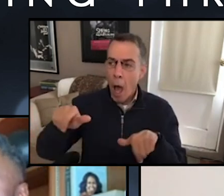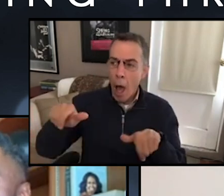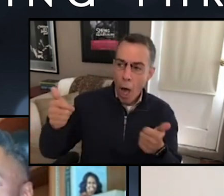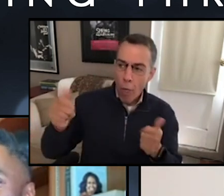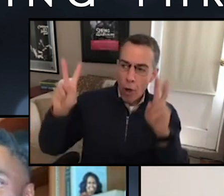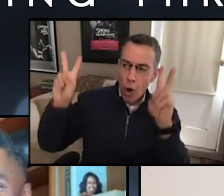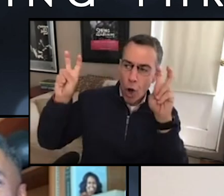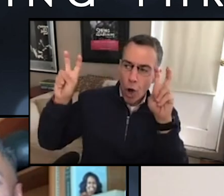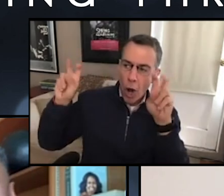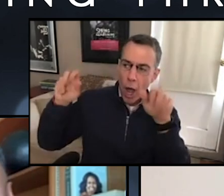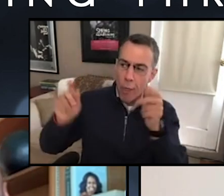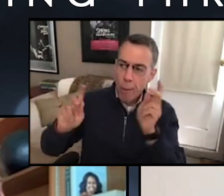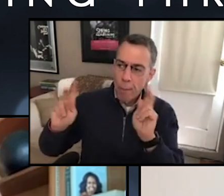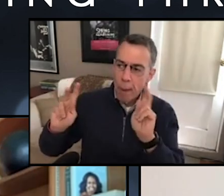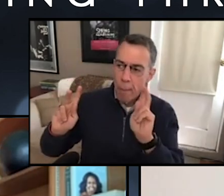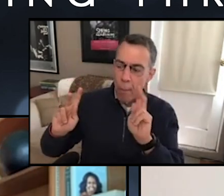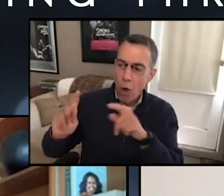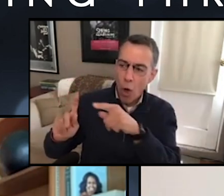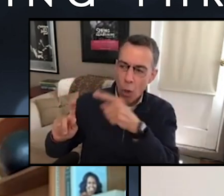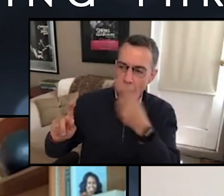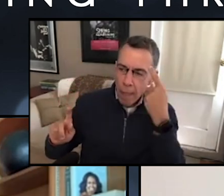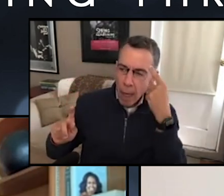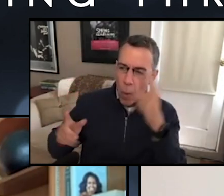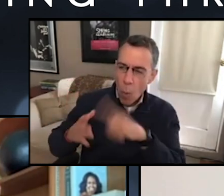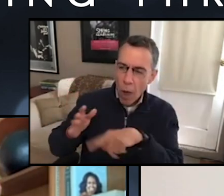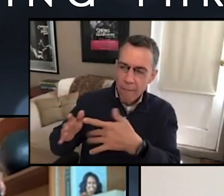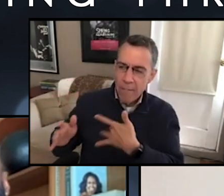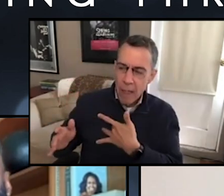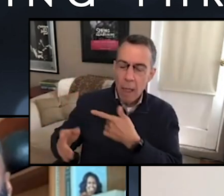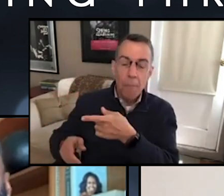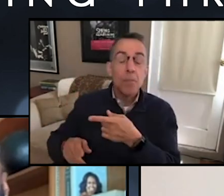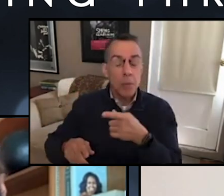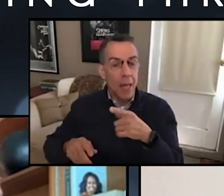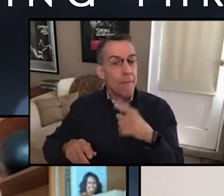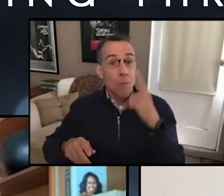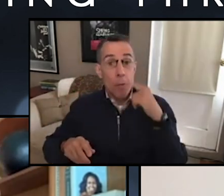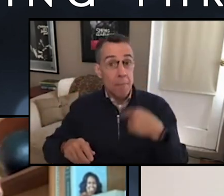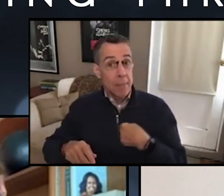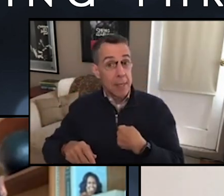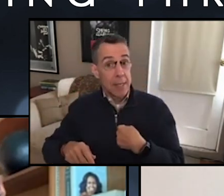what those other people think. And for me, that's such a thing that really is